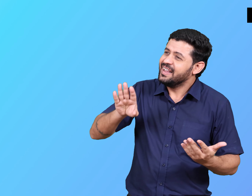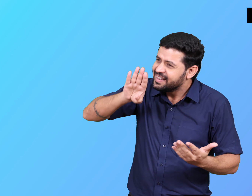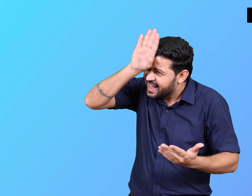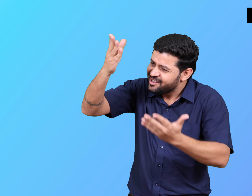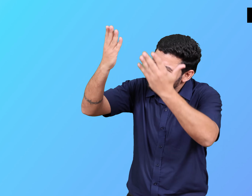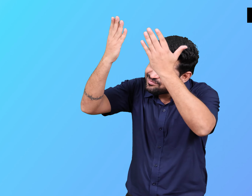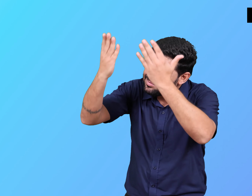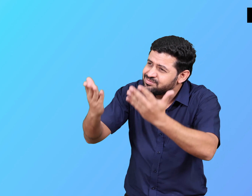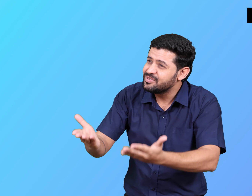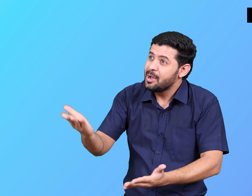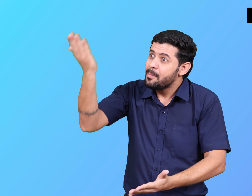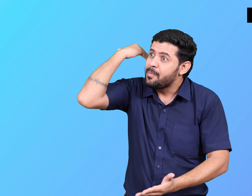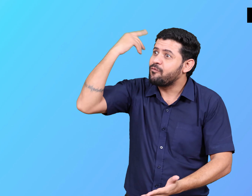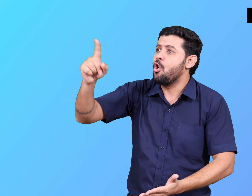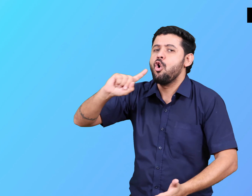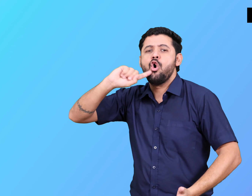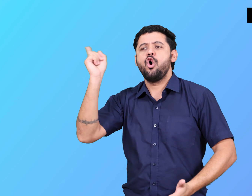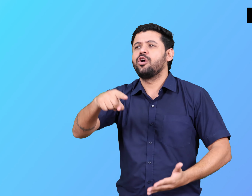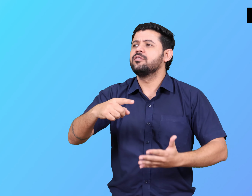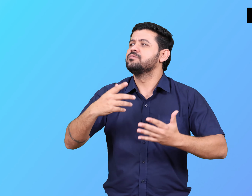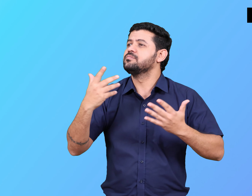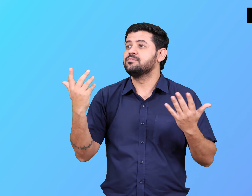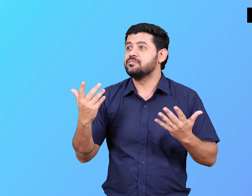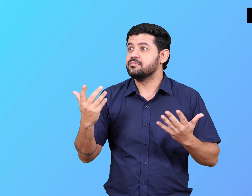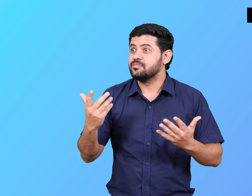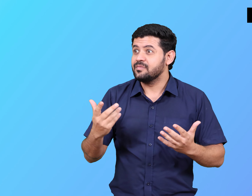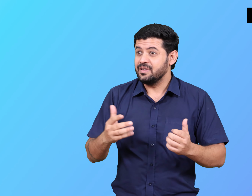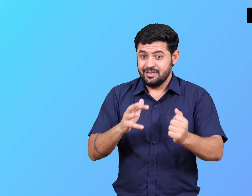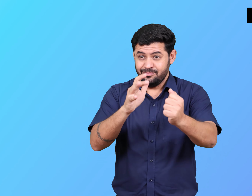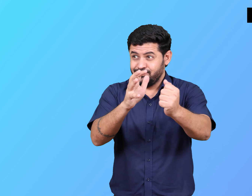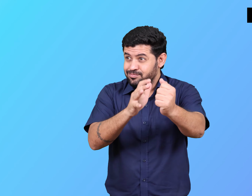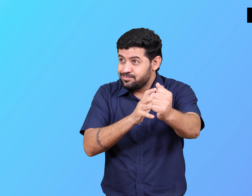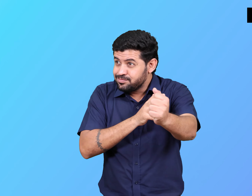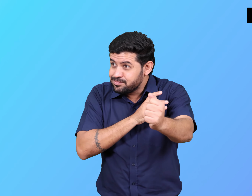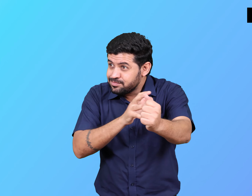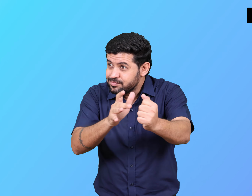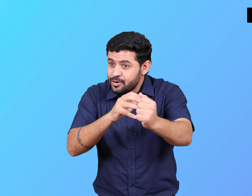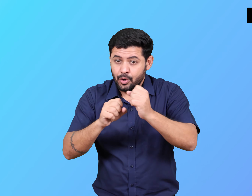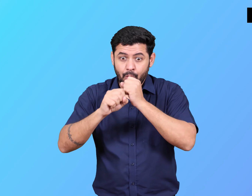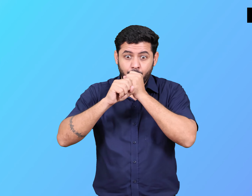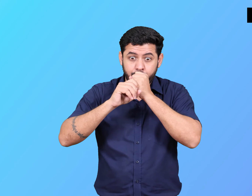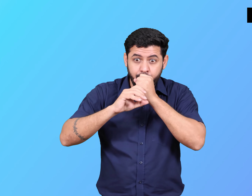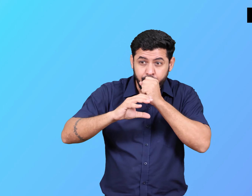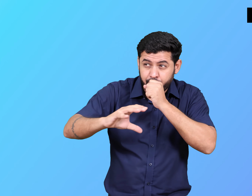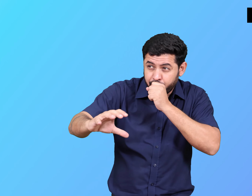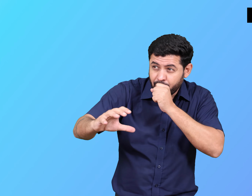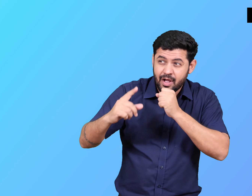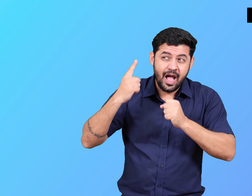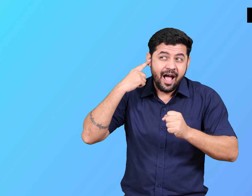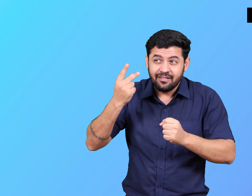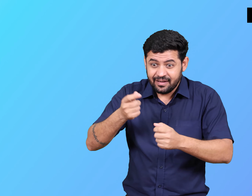King, you gave a command. You said that everyone who hears the sound of the horns, flutes, lyres, sambucas, harps, bagpipes